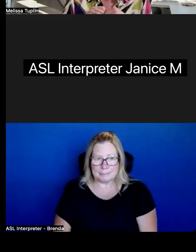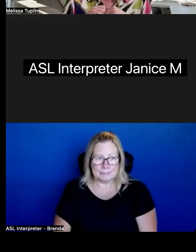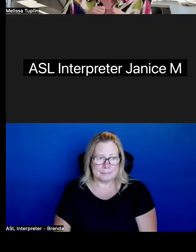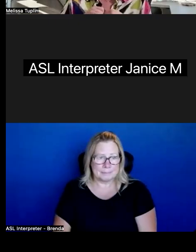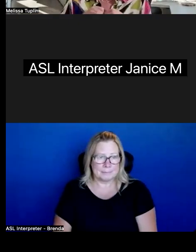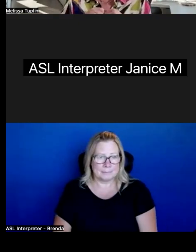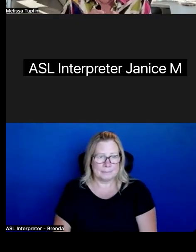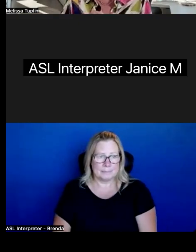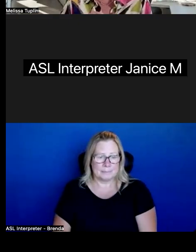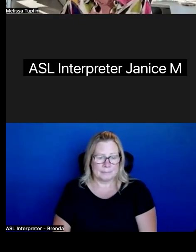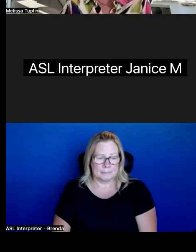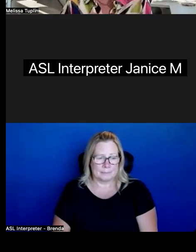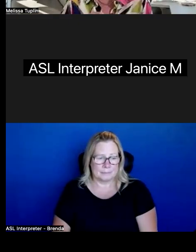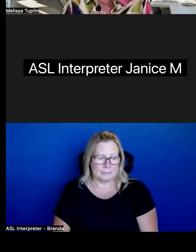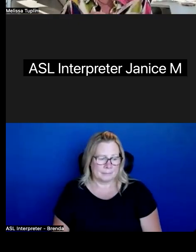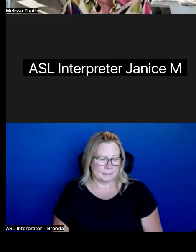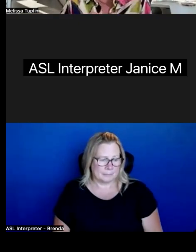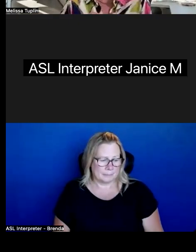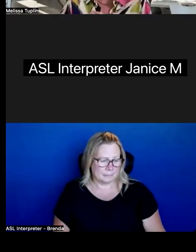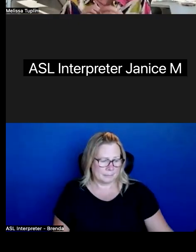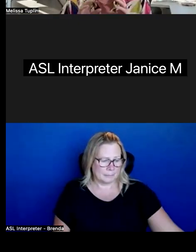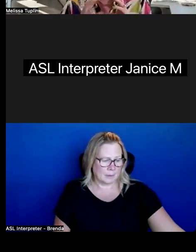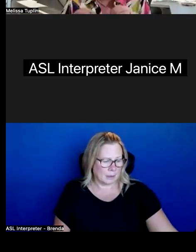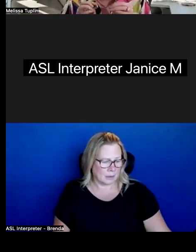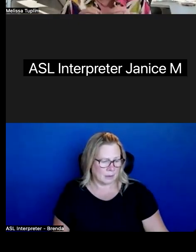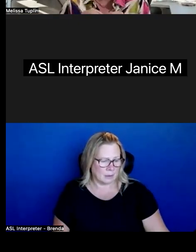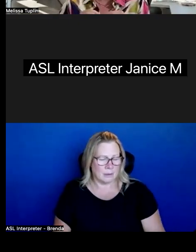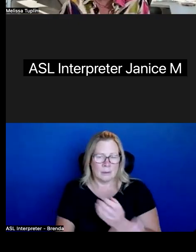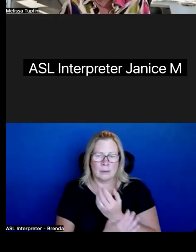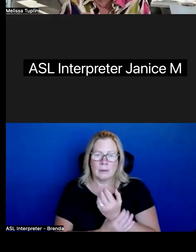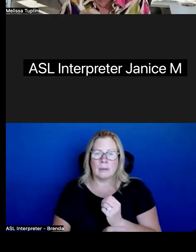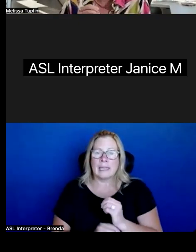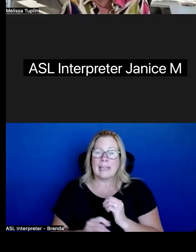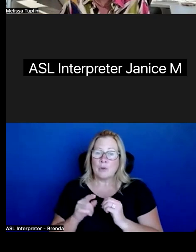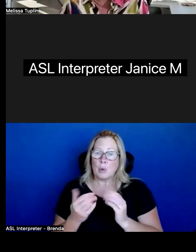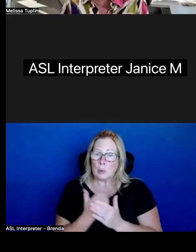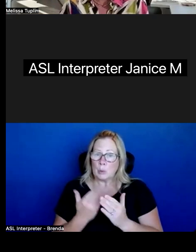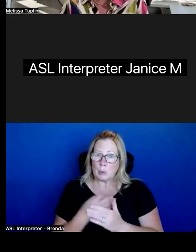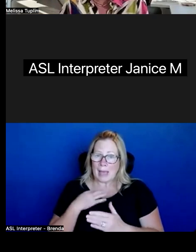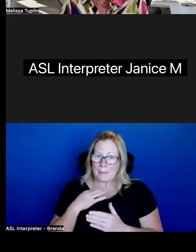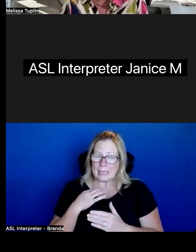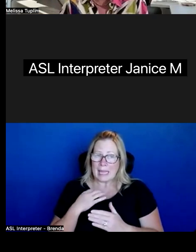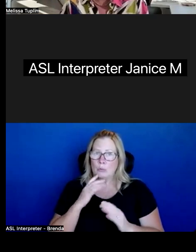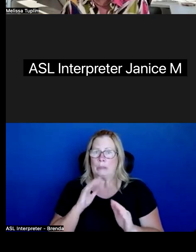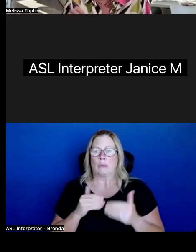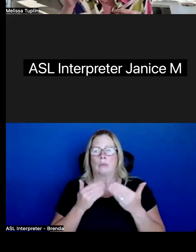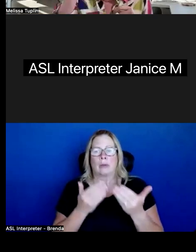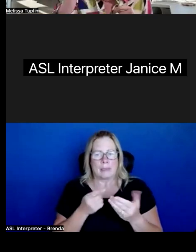If you are a new applicant, we highly, highly encourage you to attend one of our Open Offices